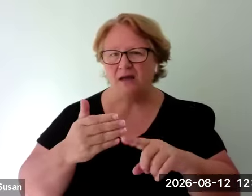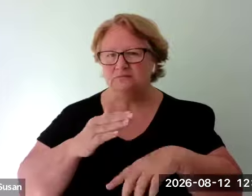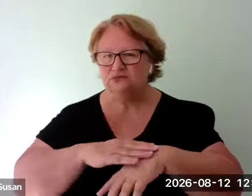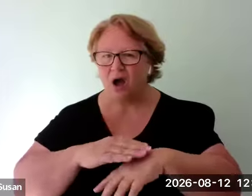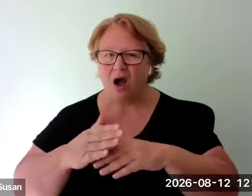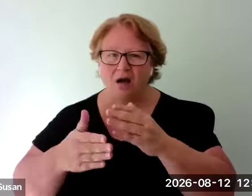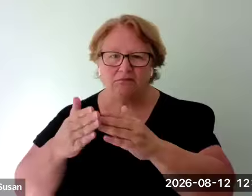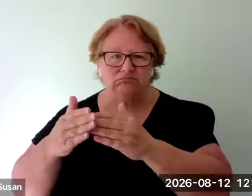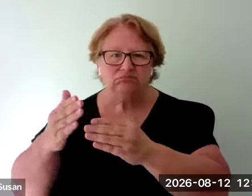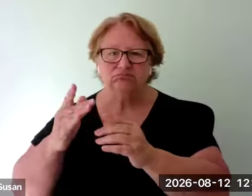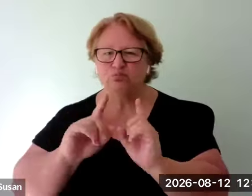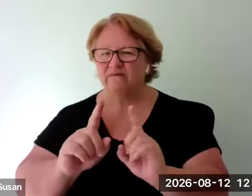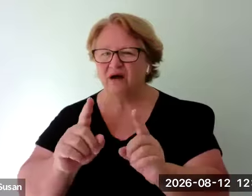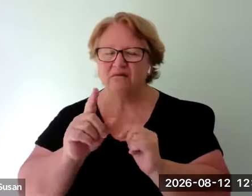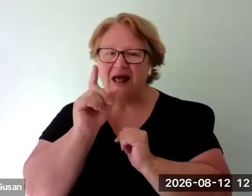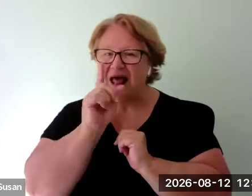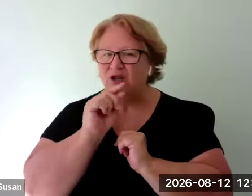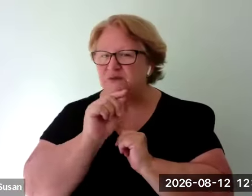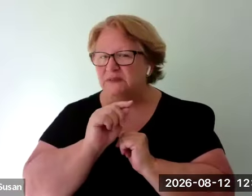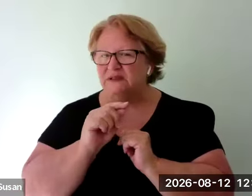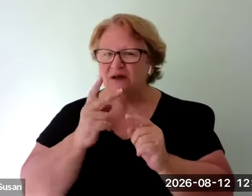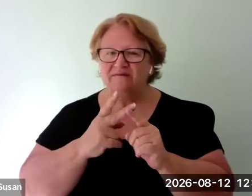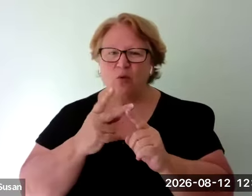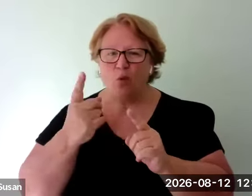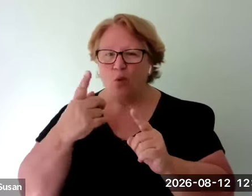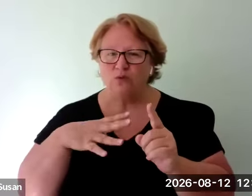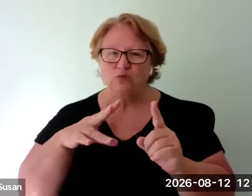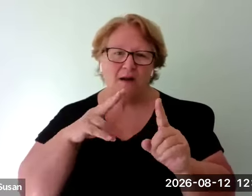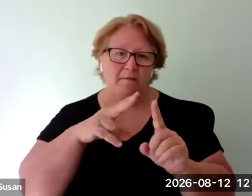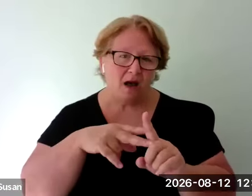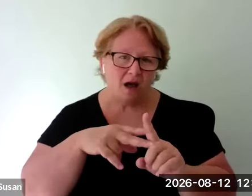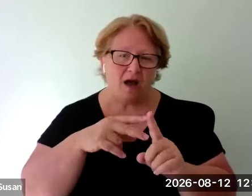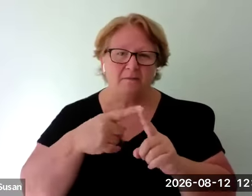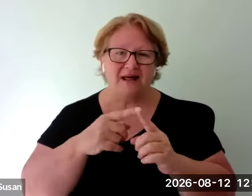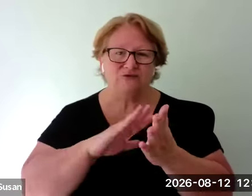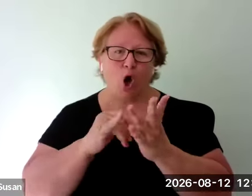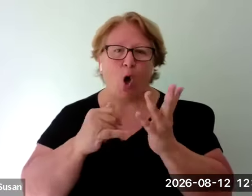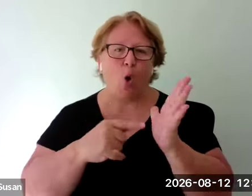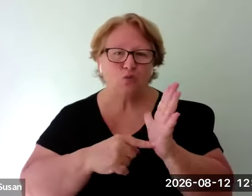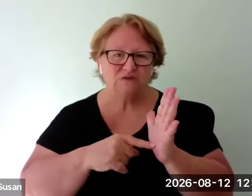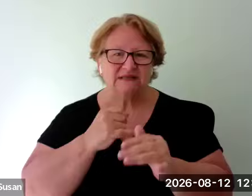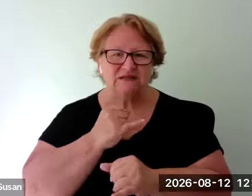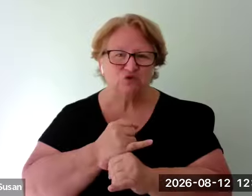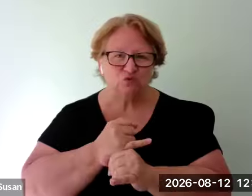to cover what the Fellowship is about, context, aim, typeline, structure. Wore going to talk about